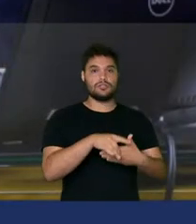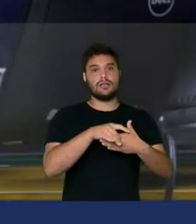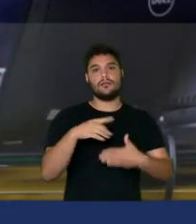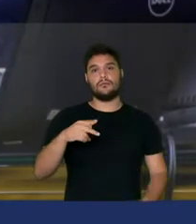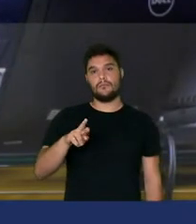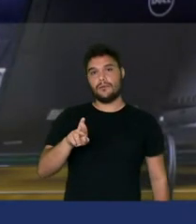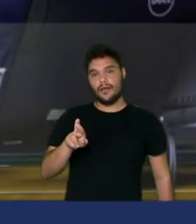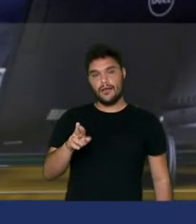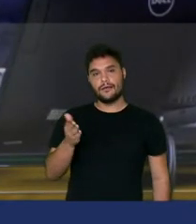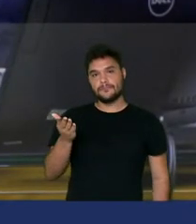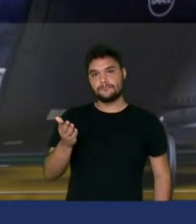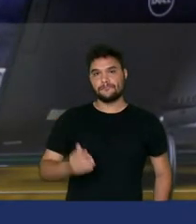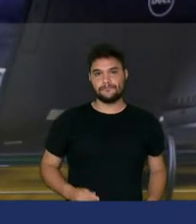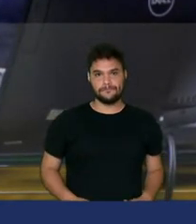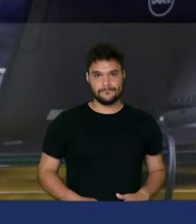HUMANIDADE E A GUERRA. -- [PRESIDENTE]: TEMPO DE